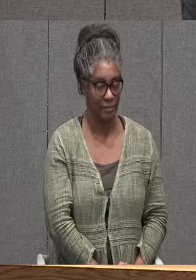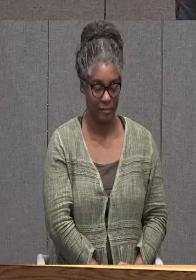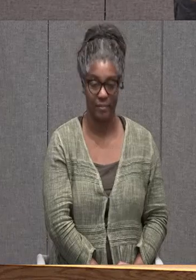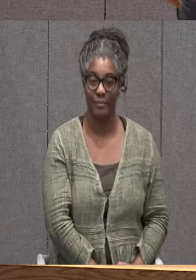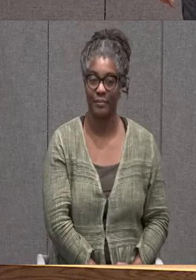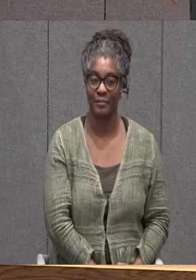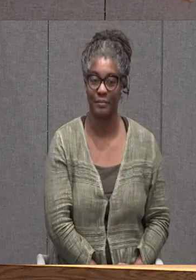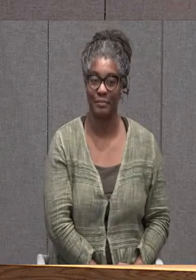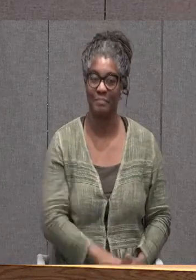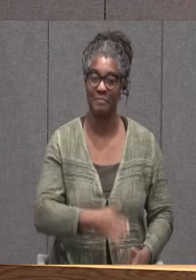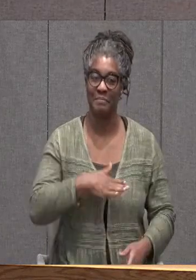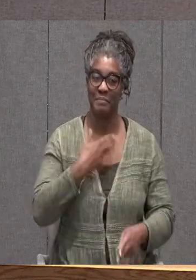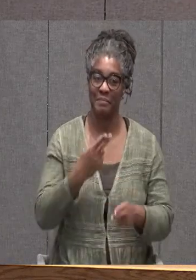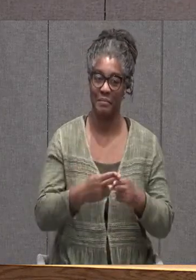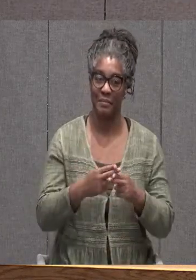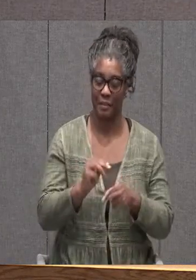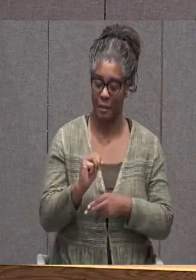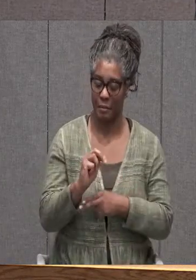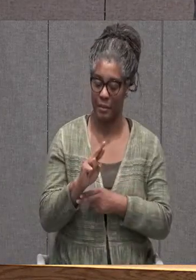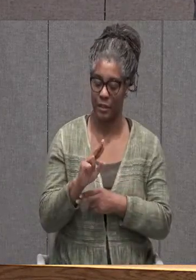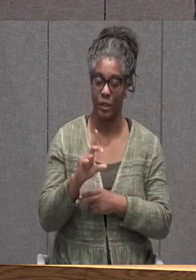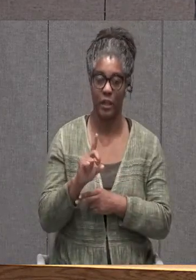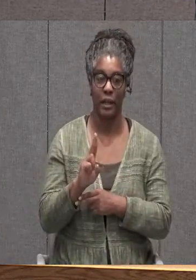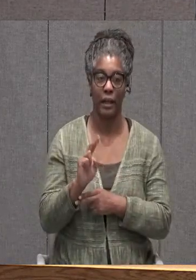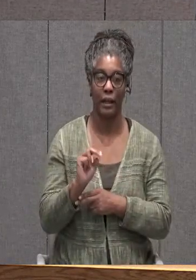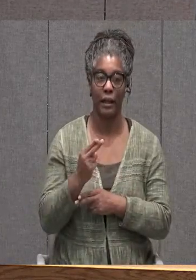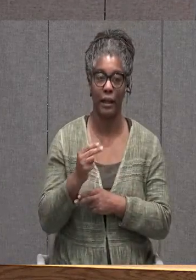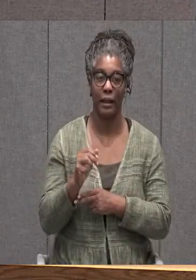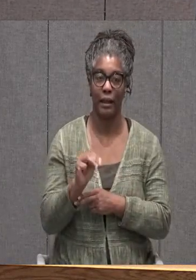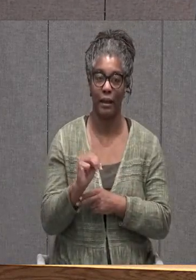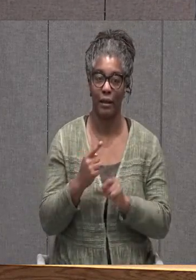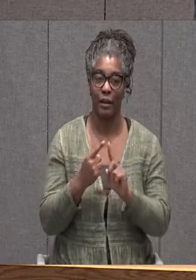So I am Mr Dunham, I'm from Zia Elementary School, go Eagles.